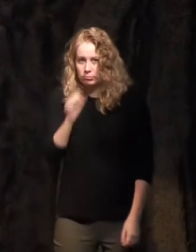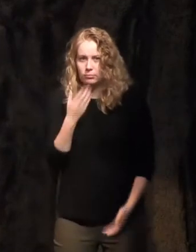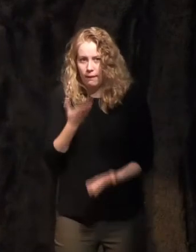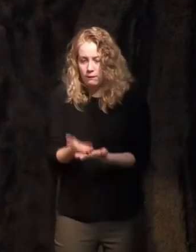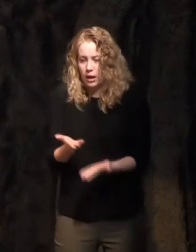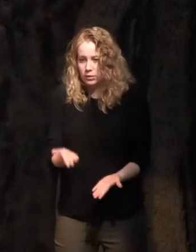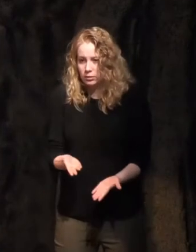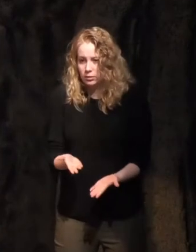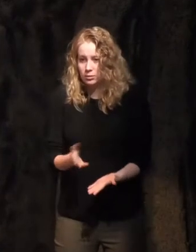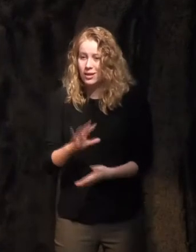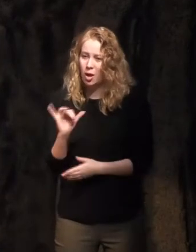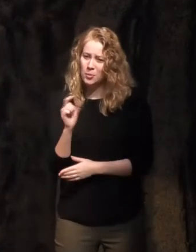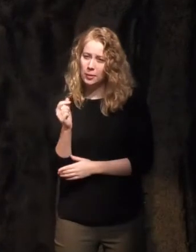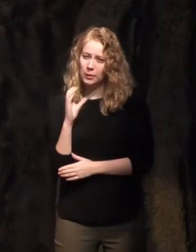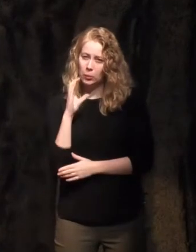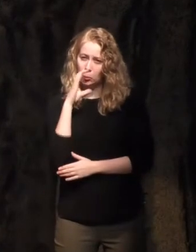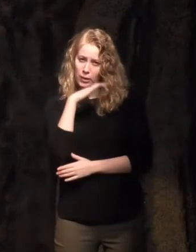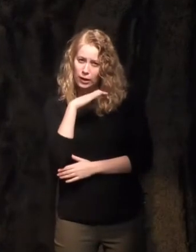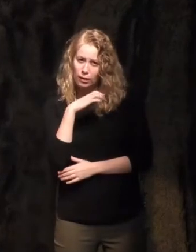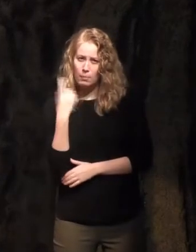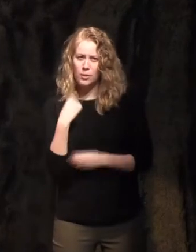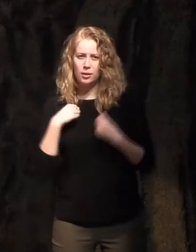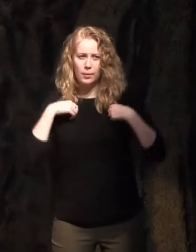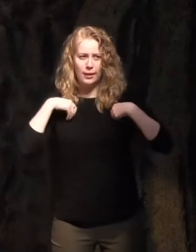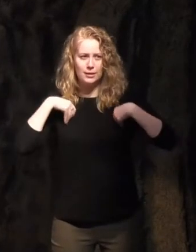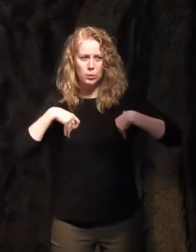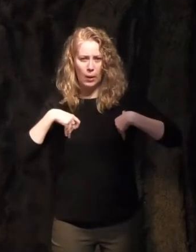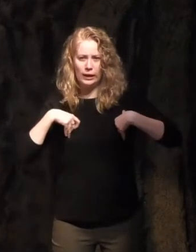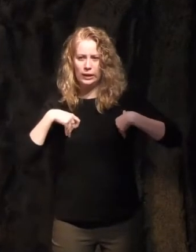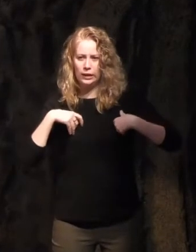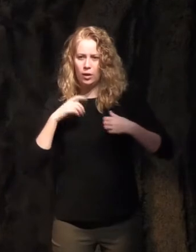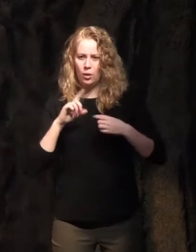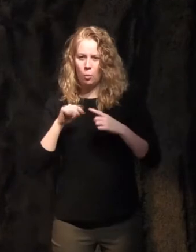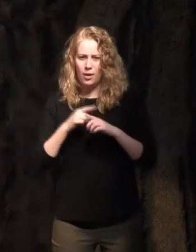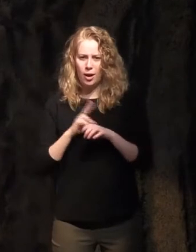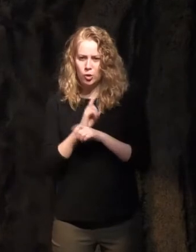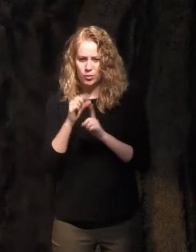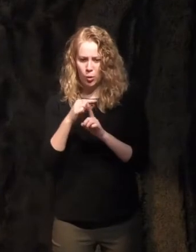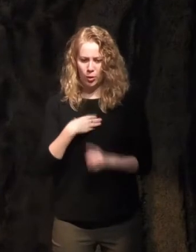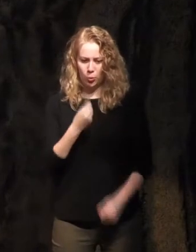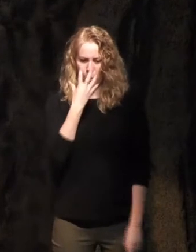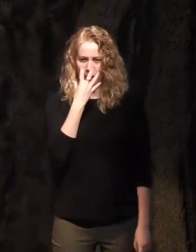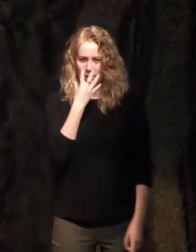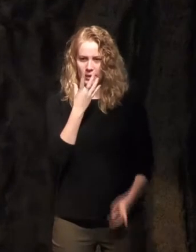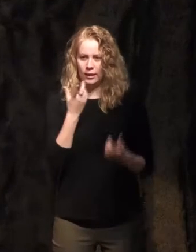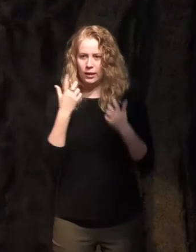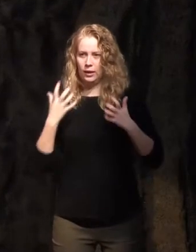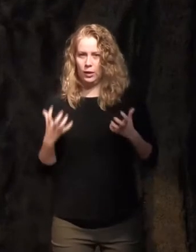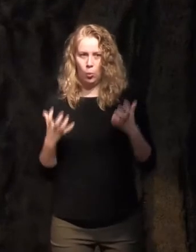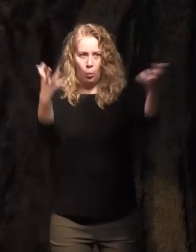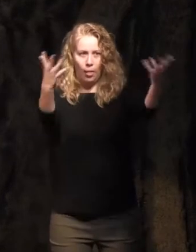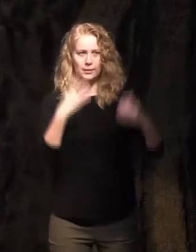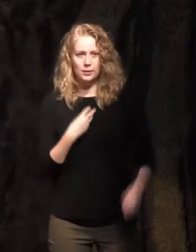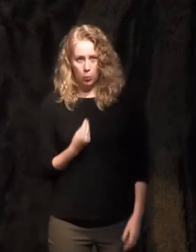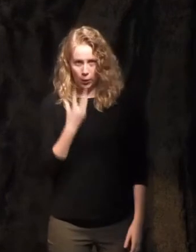And it's also kinda weird. How I always get kinda sweaty and a bit nervous when I use the word white in the presence of a group of white people, or mostly white people.